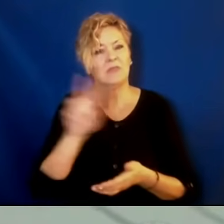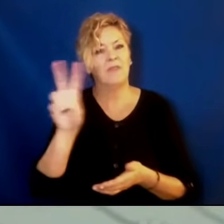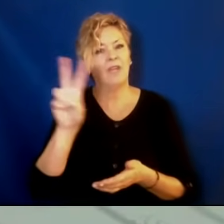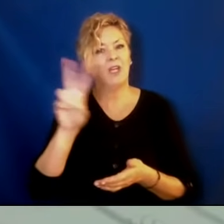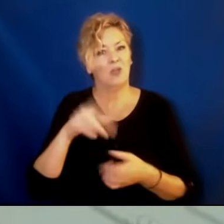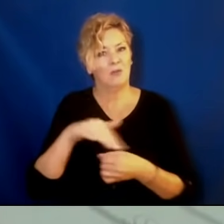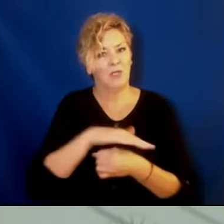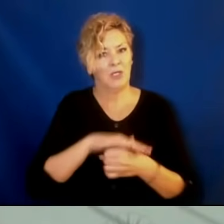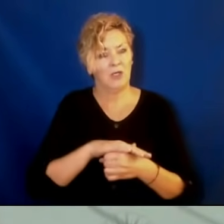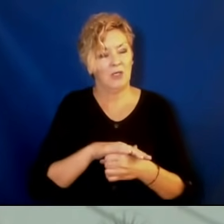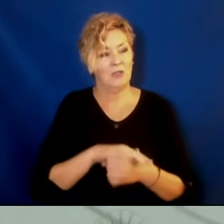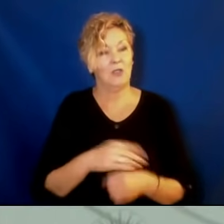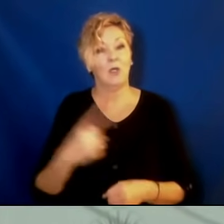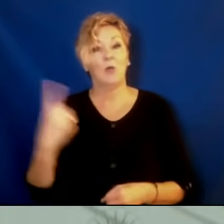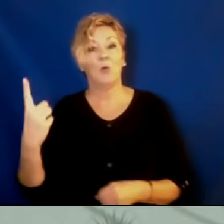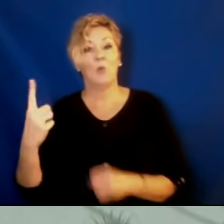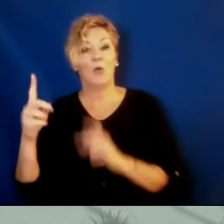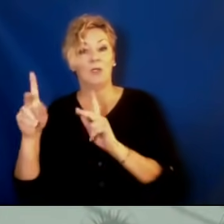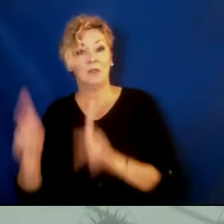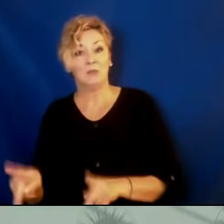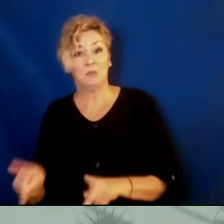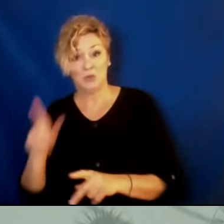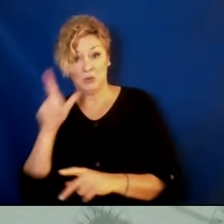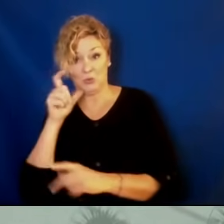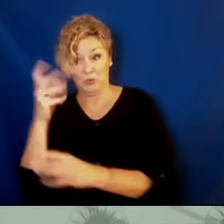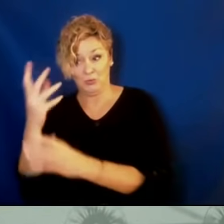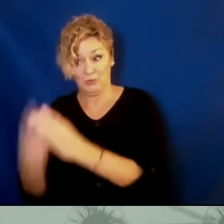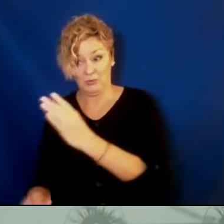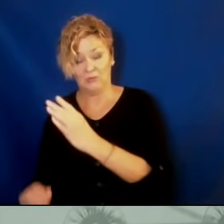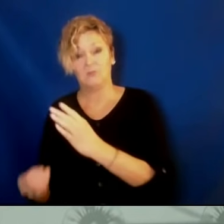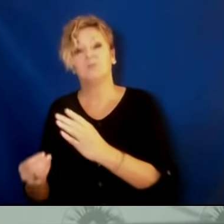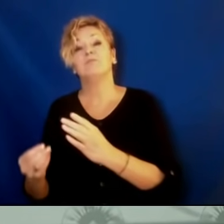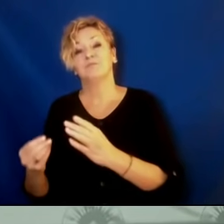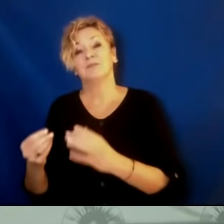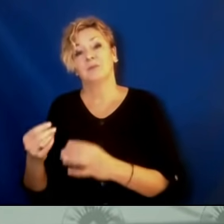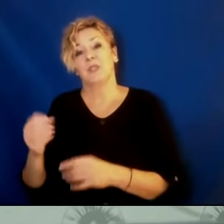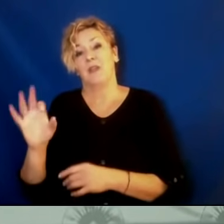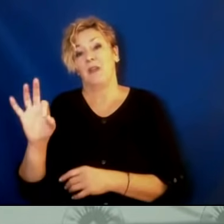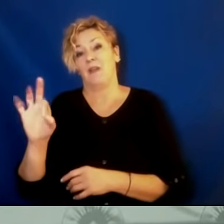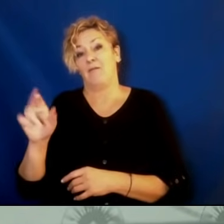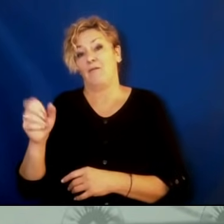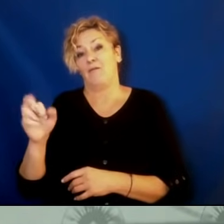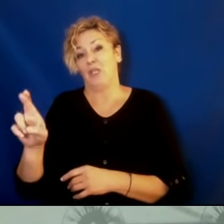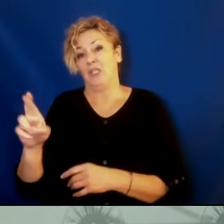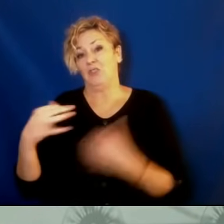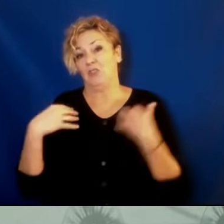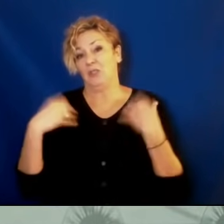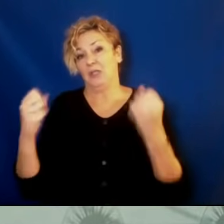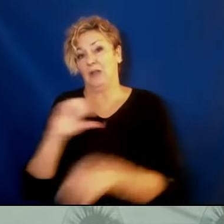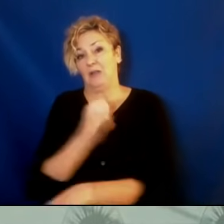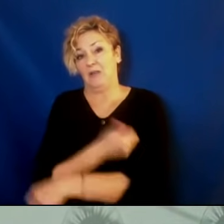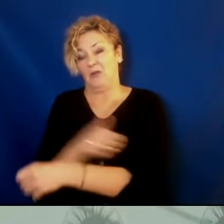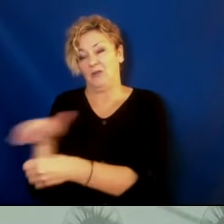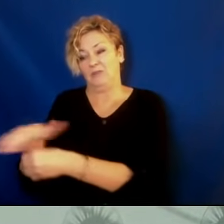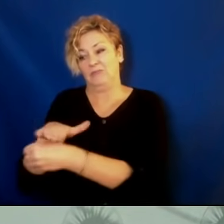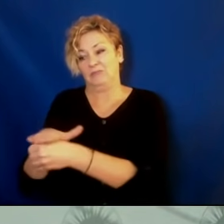Thank you very much Doctor Gustafson. First of all to start I want to acknowledge the six people who